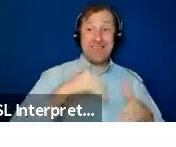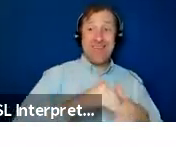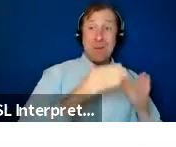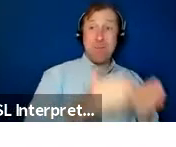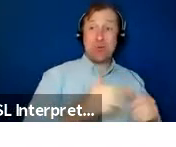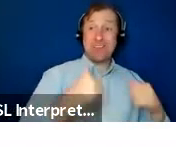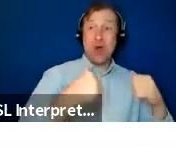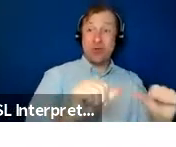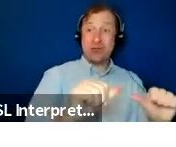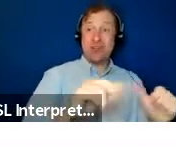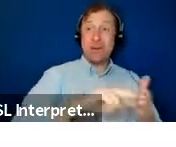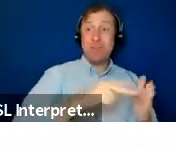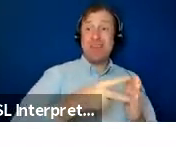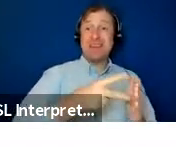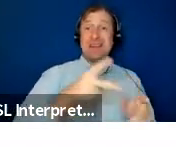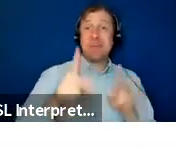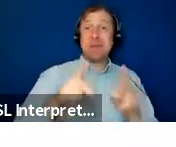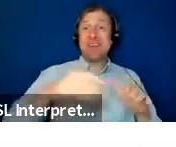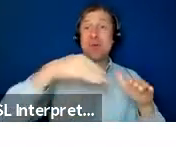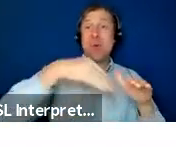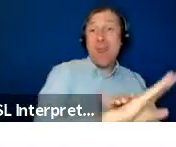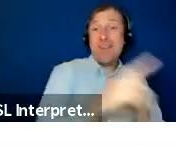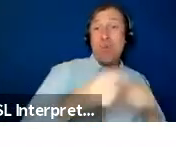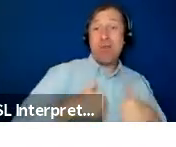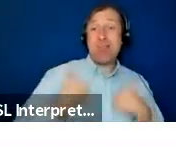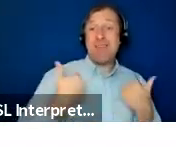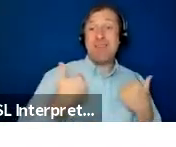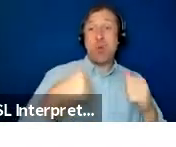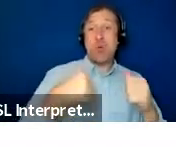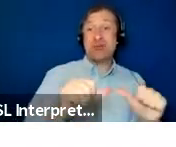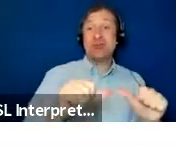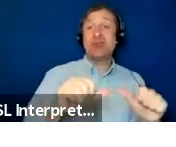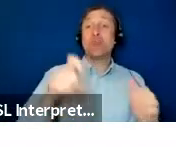so meaning people do have to come into a place to do that, those auditions should be scheduled in such a way